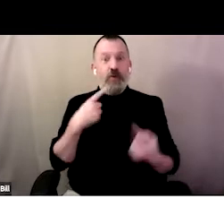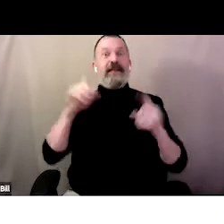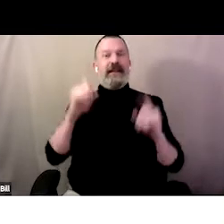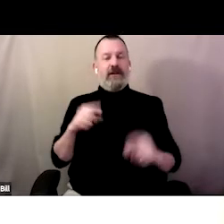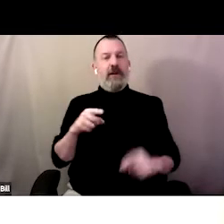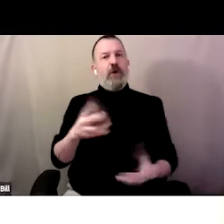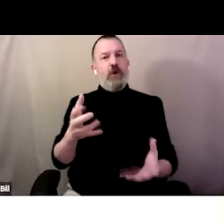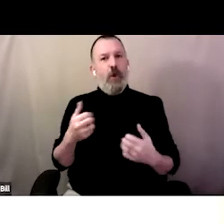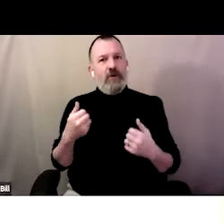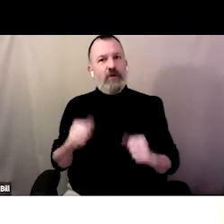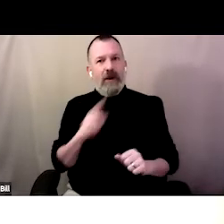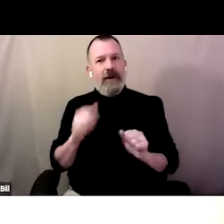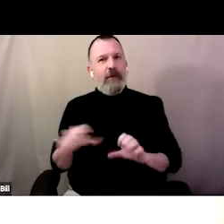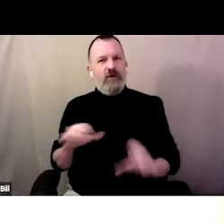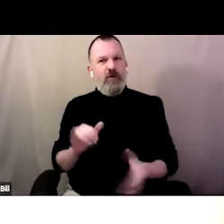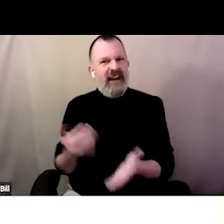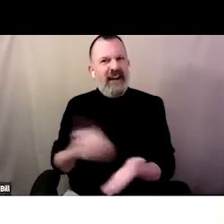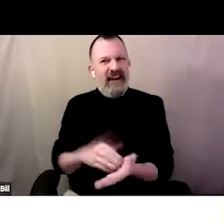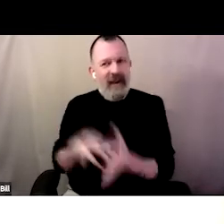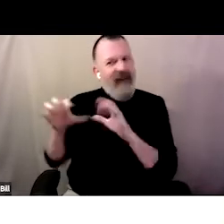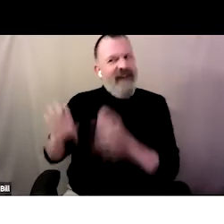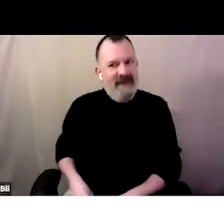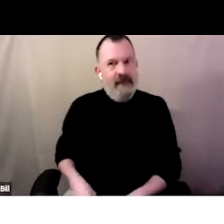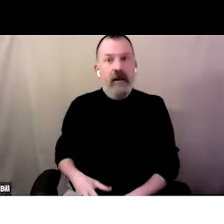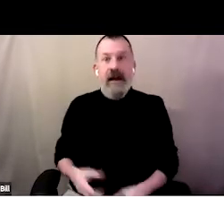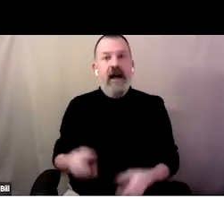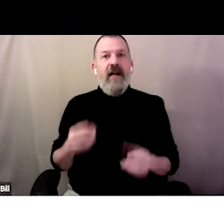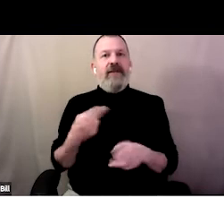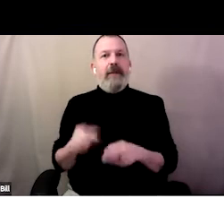do that again. And the minute you talk about it, then you start giving away to